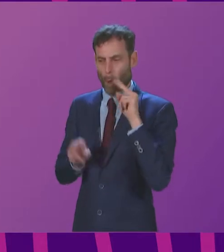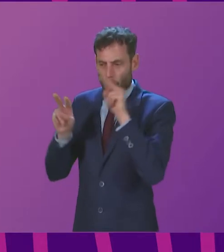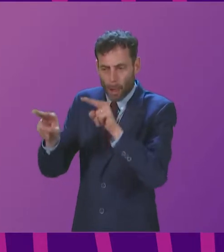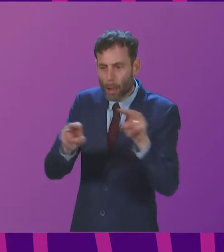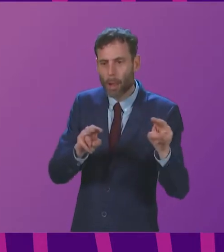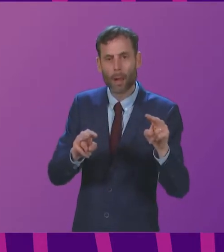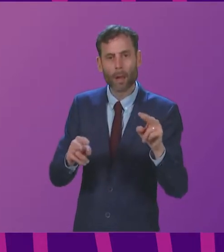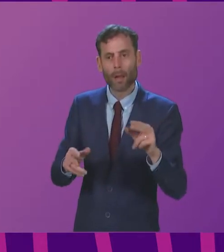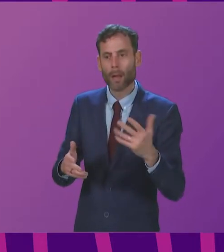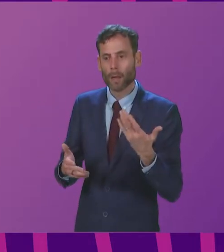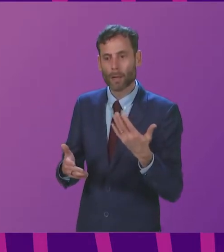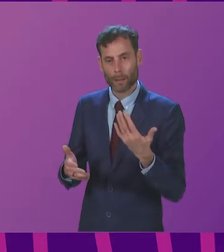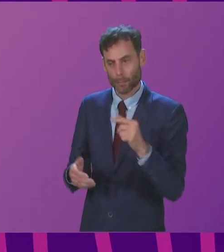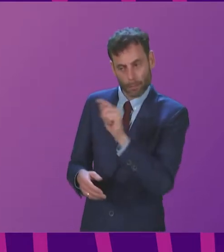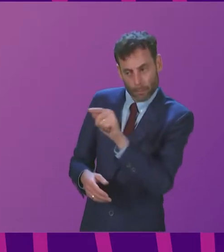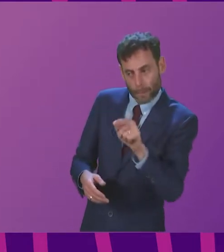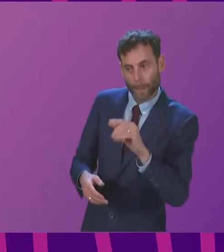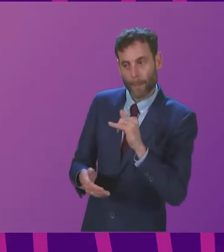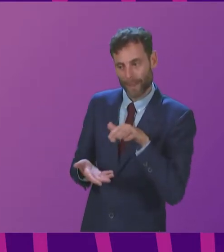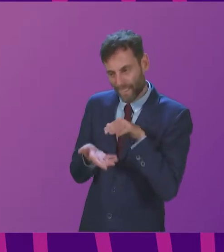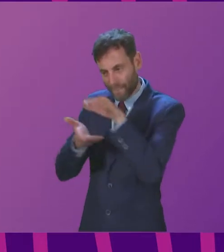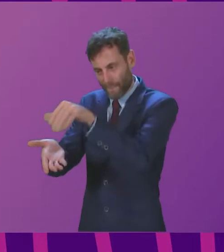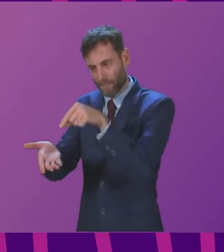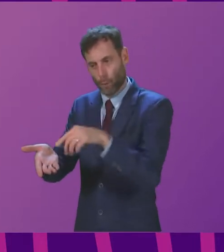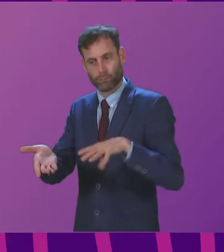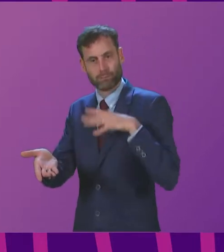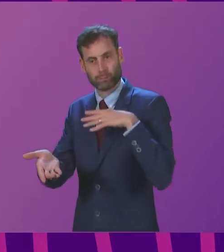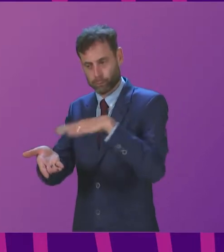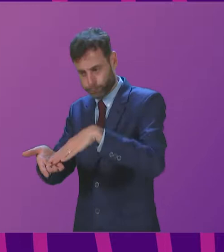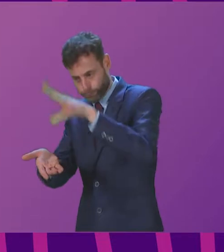larger numbers of tests available for people who turn up at those settings to use.